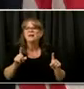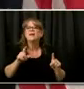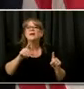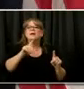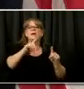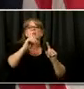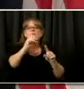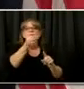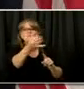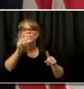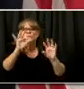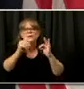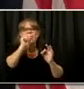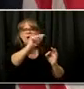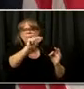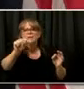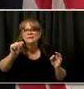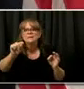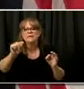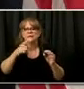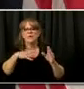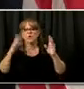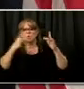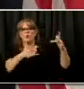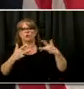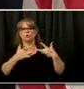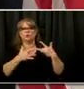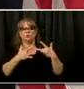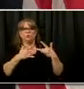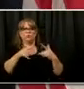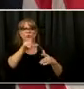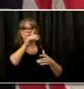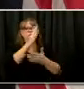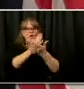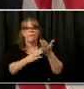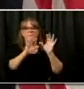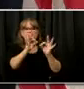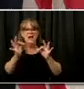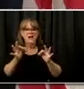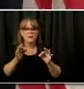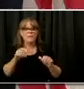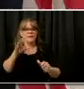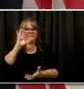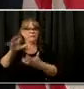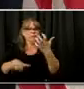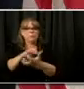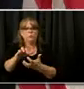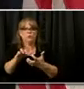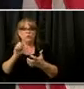out what to do and if that's the case uh it's really would be beneficial to enroll your kid in